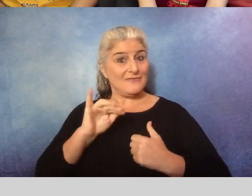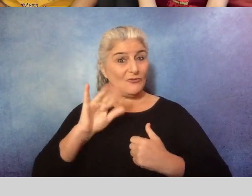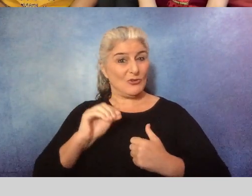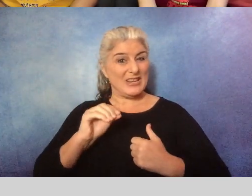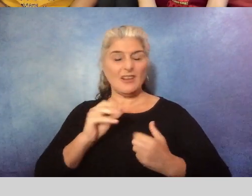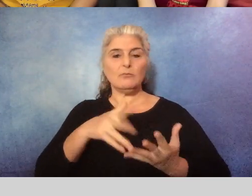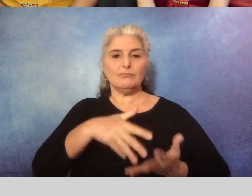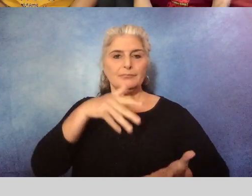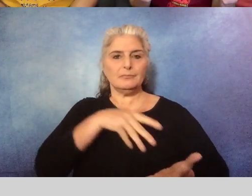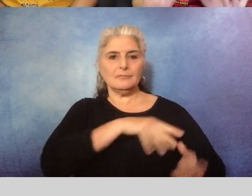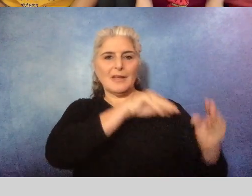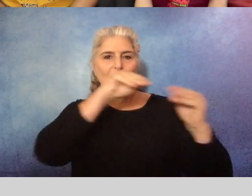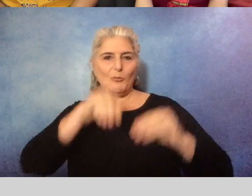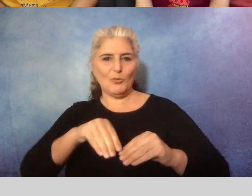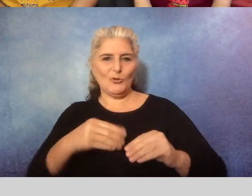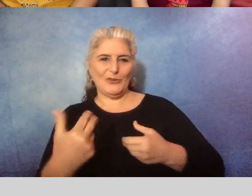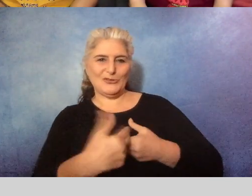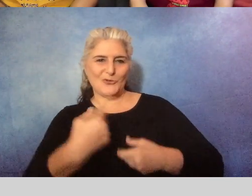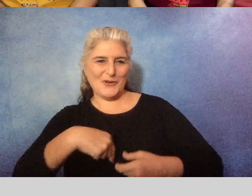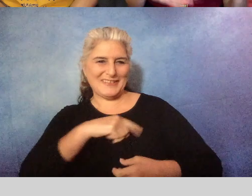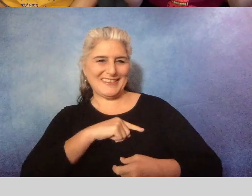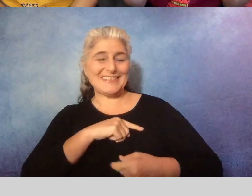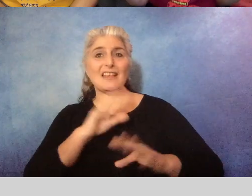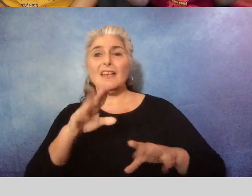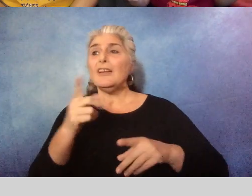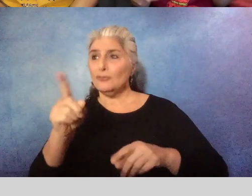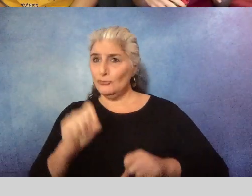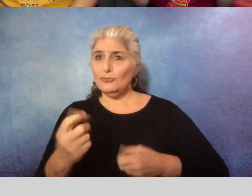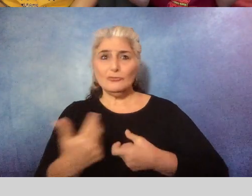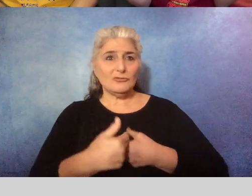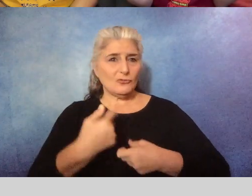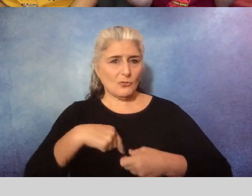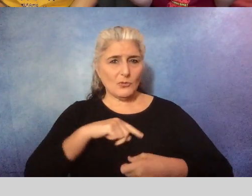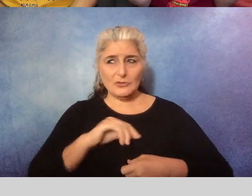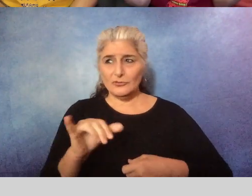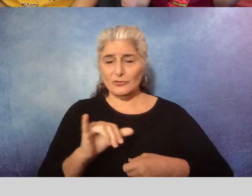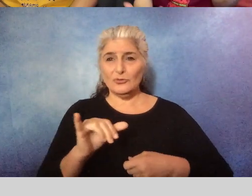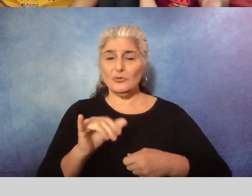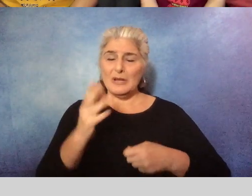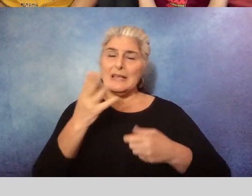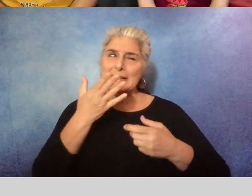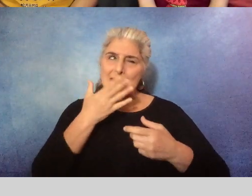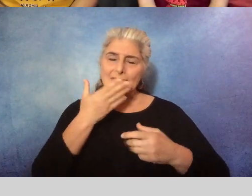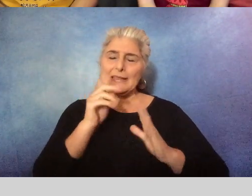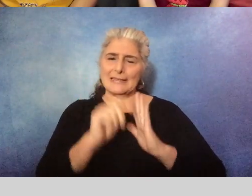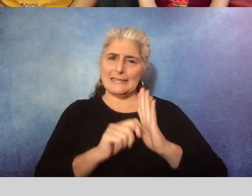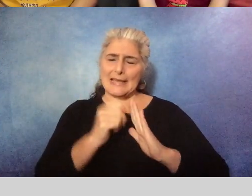And come visit us when time's good and better than this pandemic time.